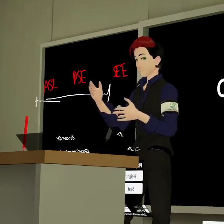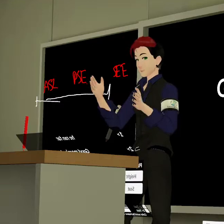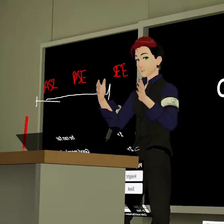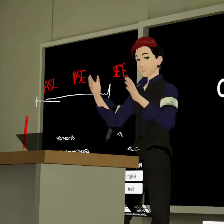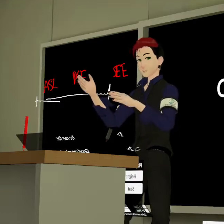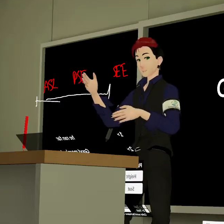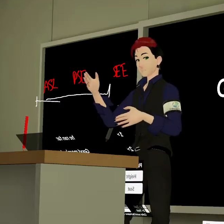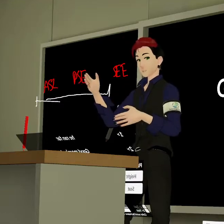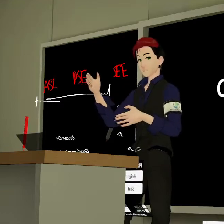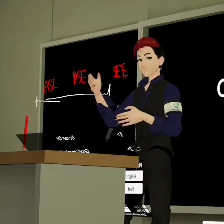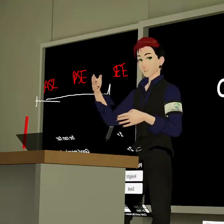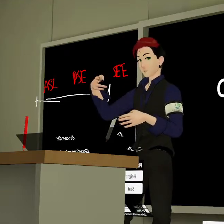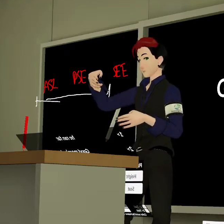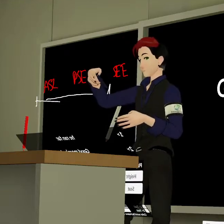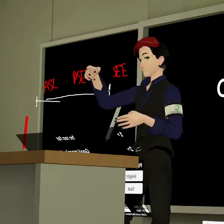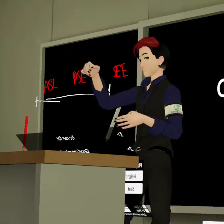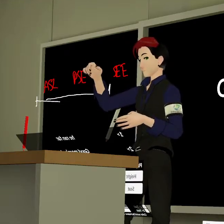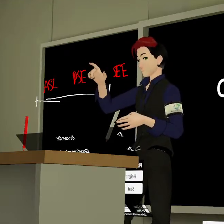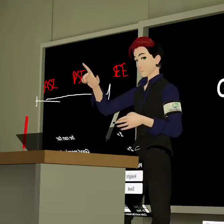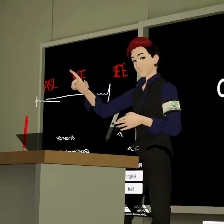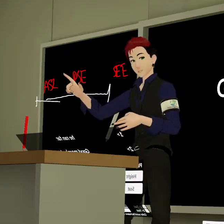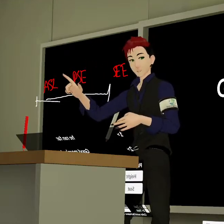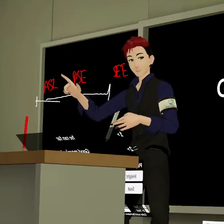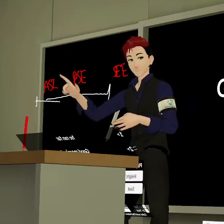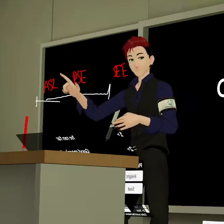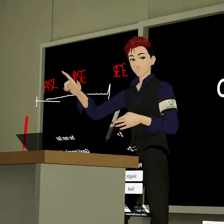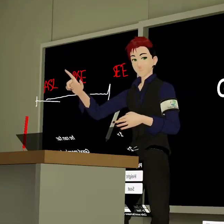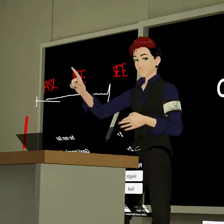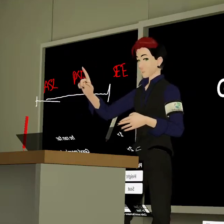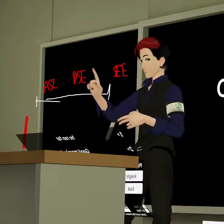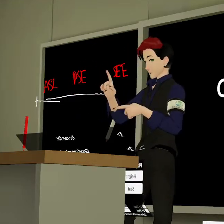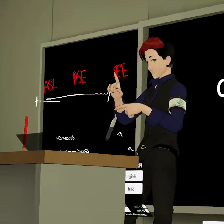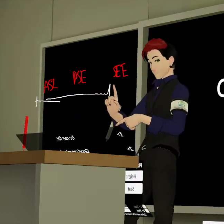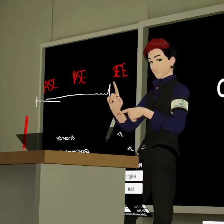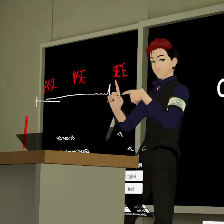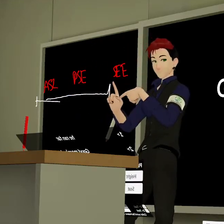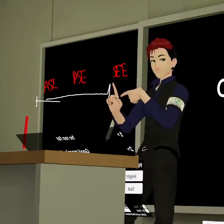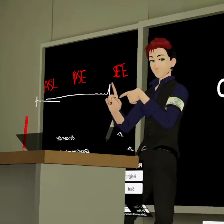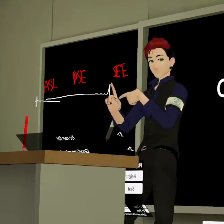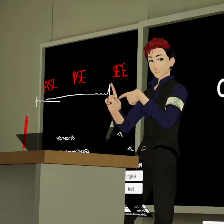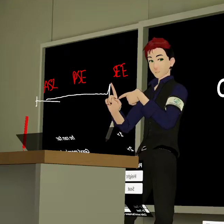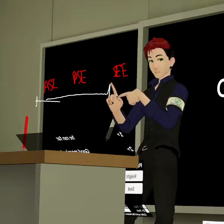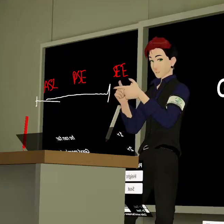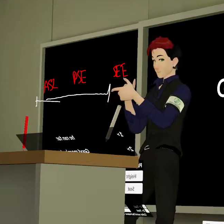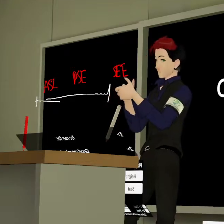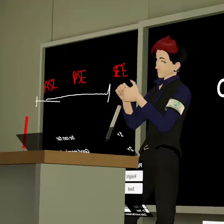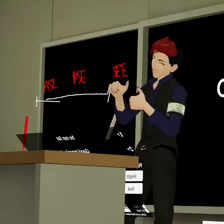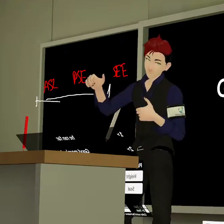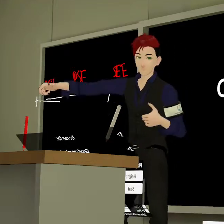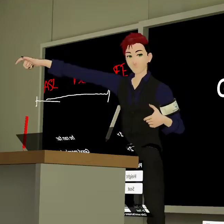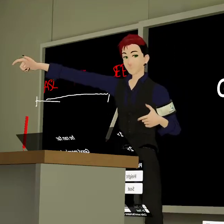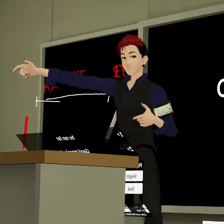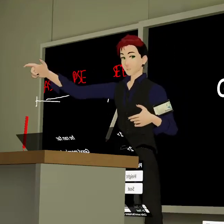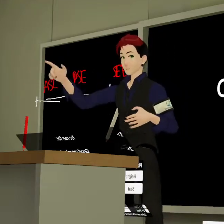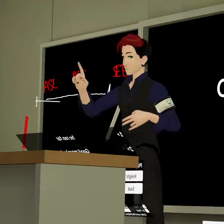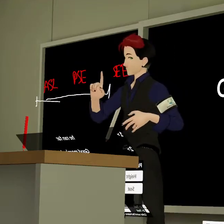if I'm going to switch to ASL it's going to be this person onomatopoeia ~Pfffiouuu~